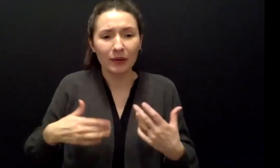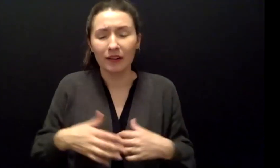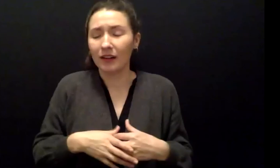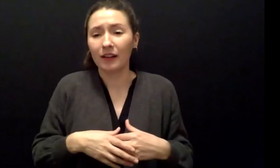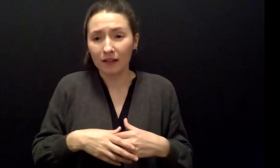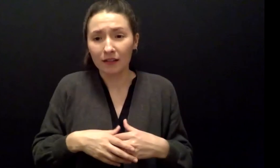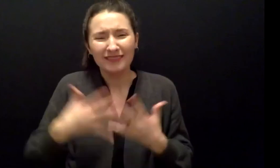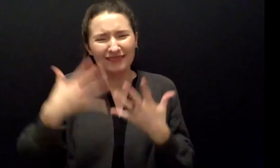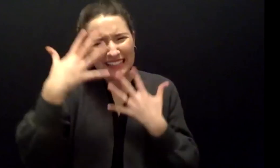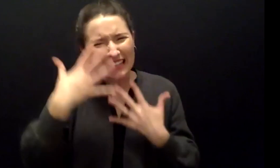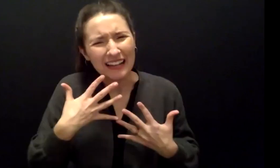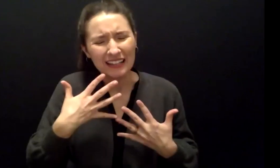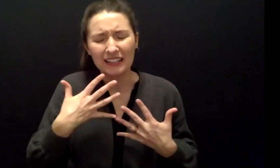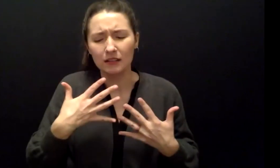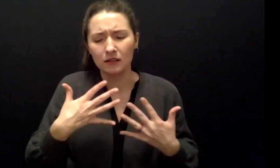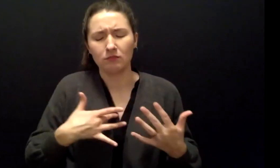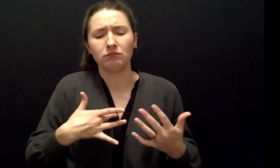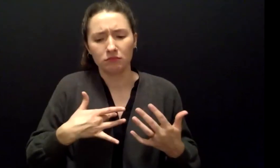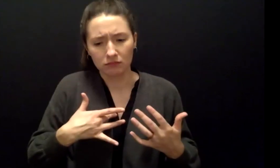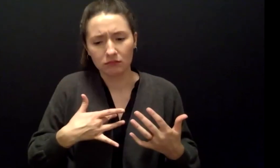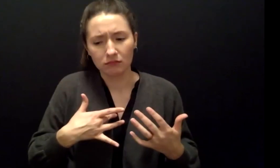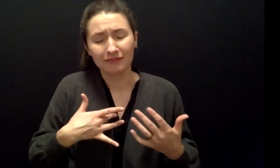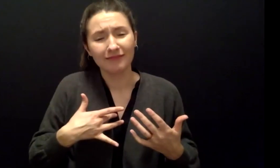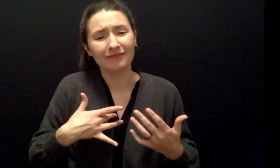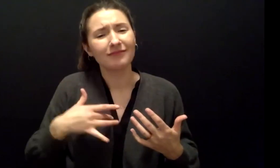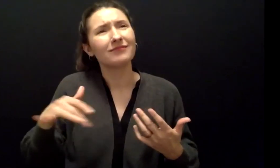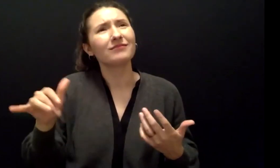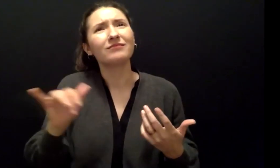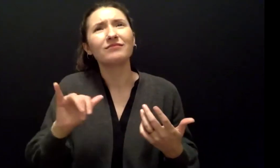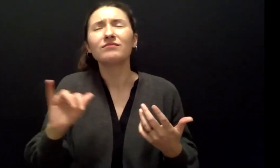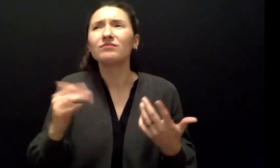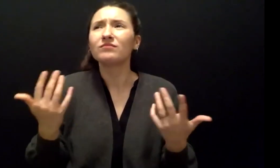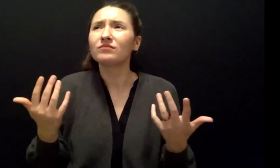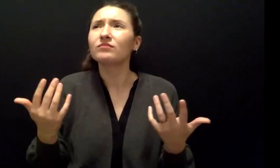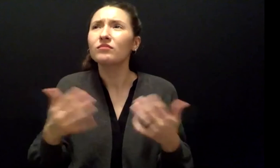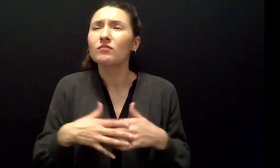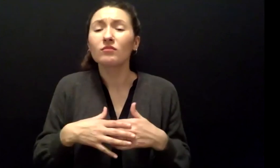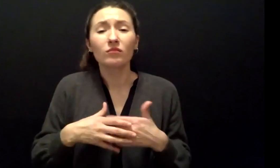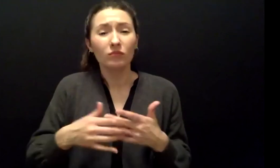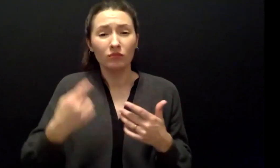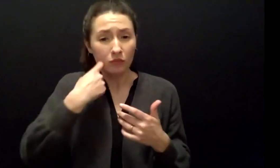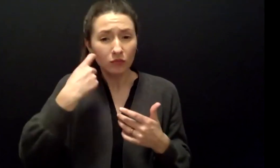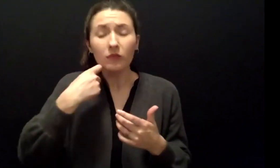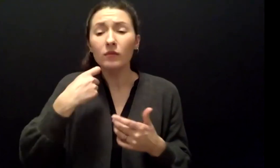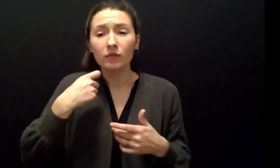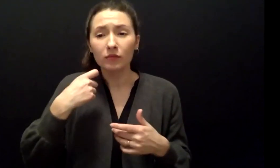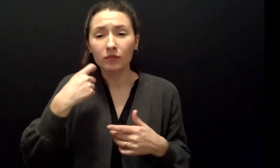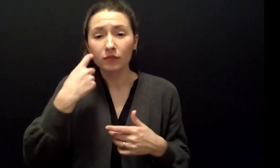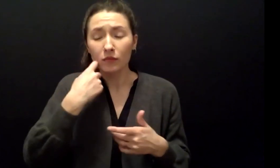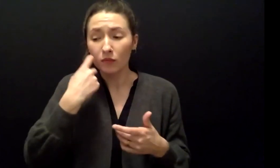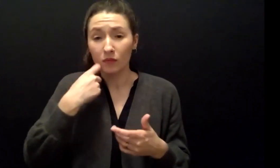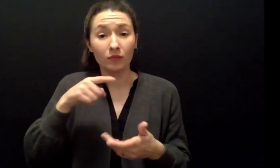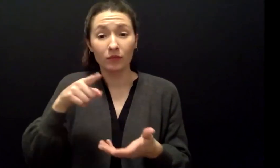very few women and I'm a modicum of Americans. So change is happening, change is happening.